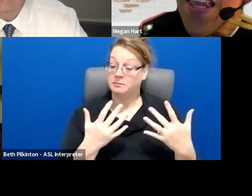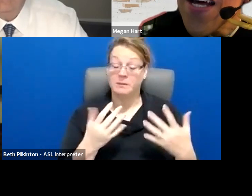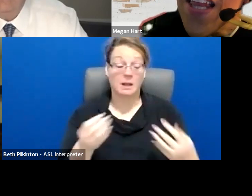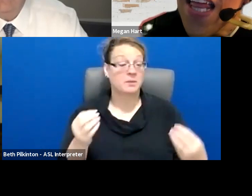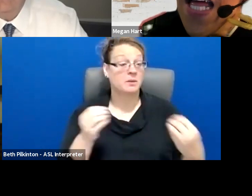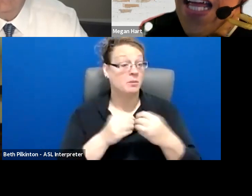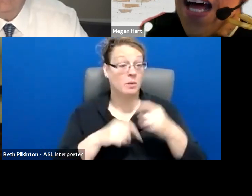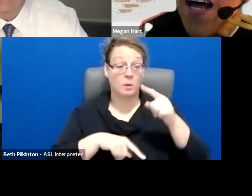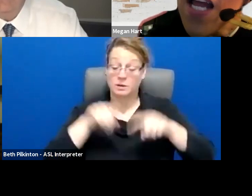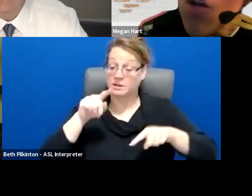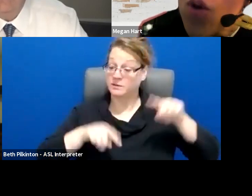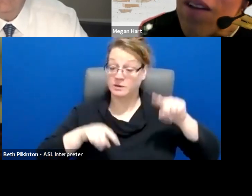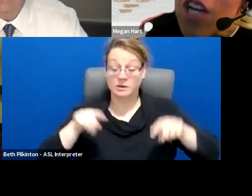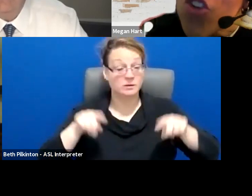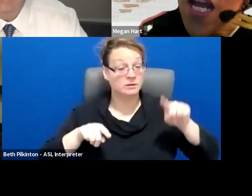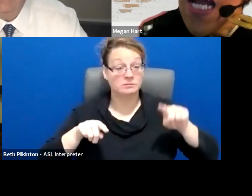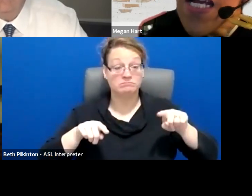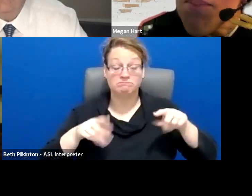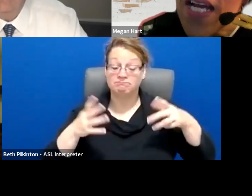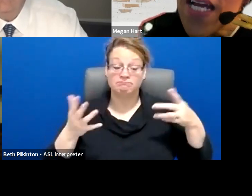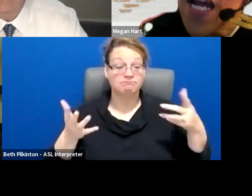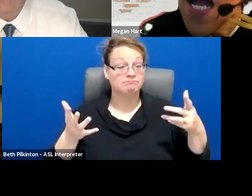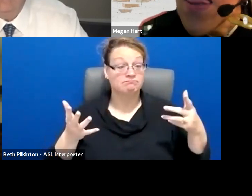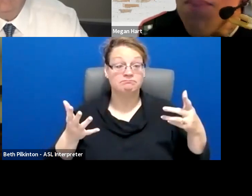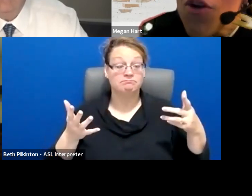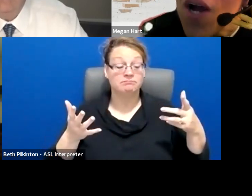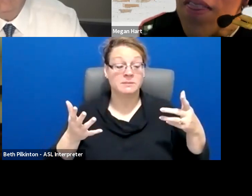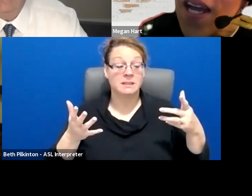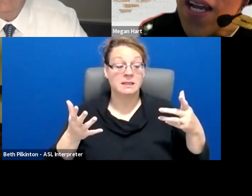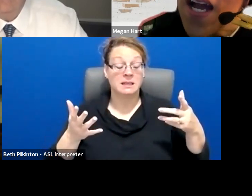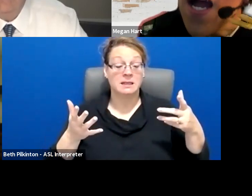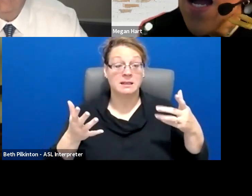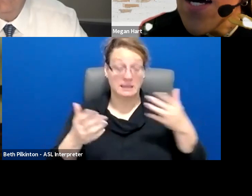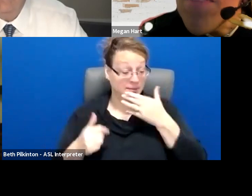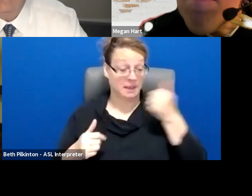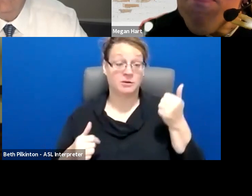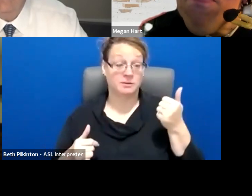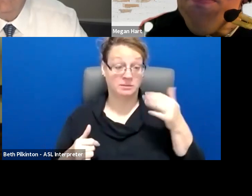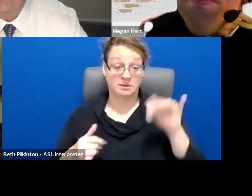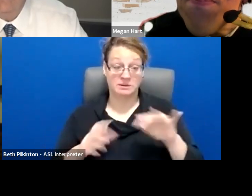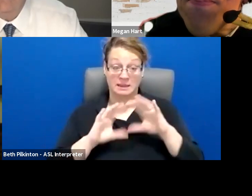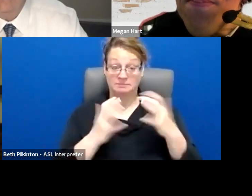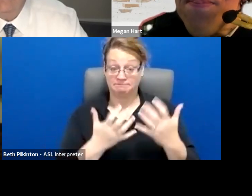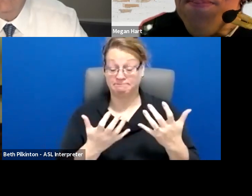I think that needs to be taken into consideration as well.